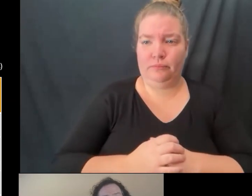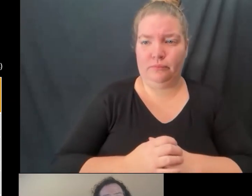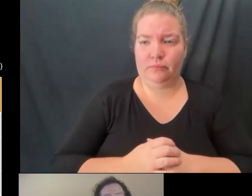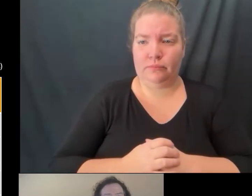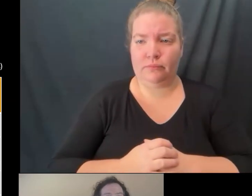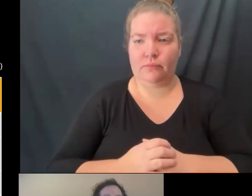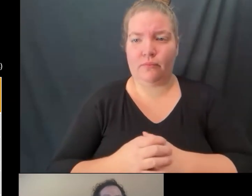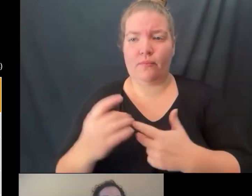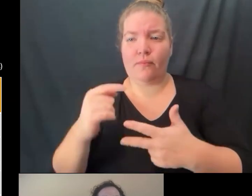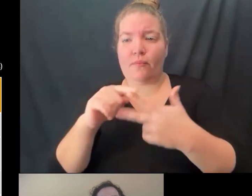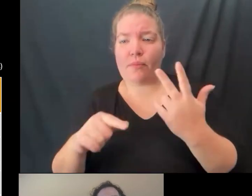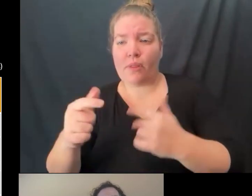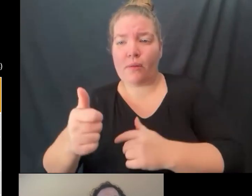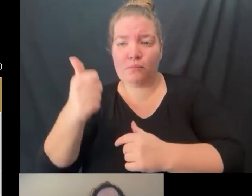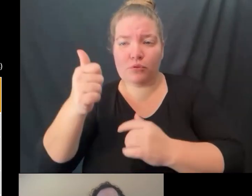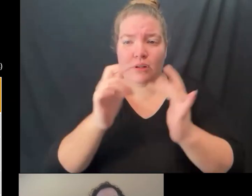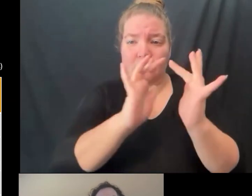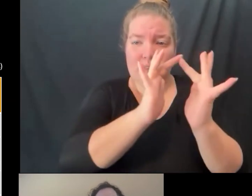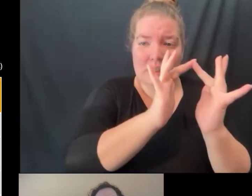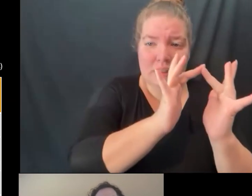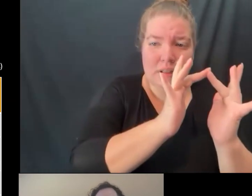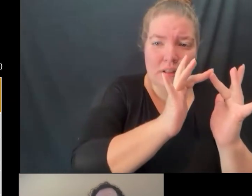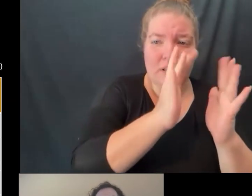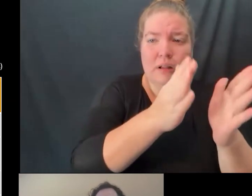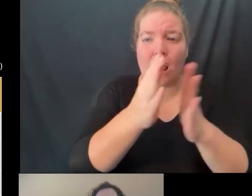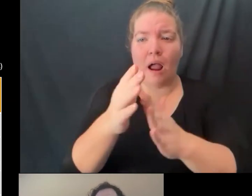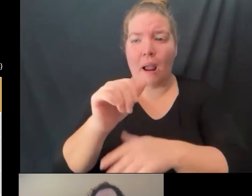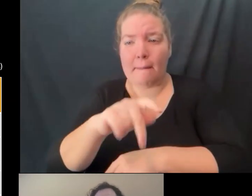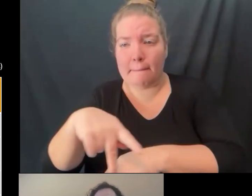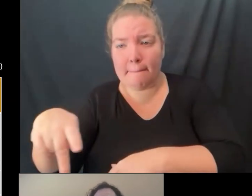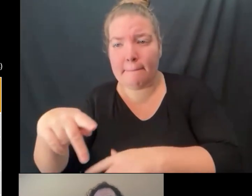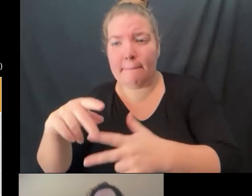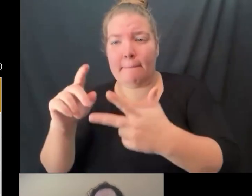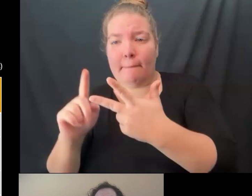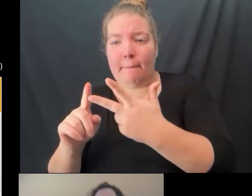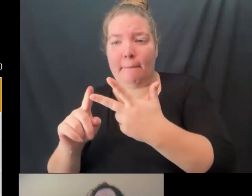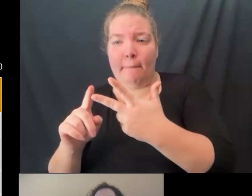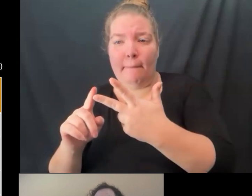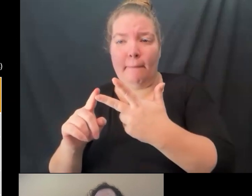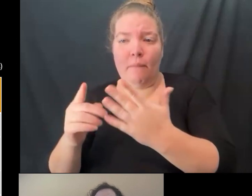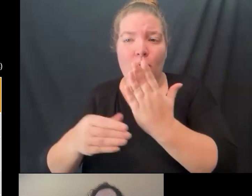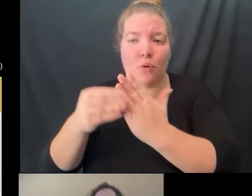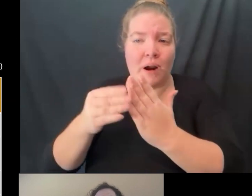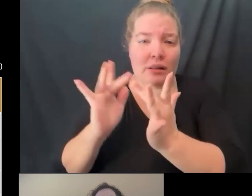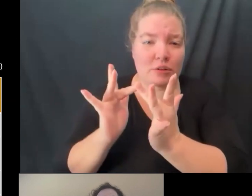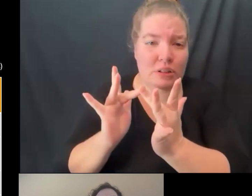So we're going to unpack the web pages, the mobile apps, and the digital documents. Then we're going to go to the other three things that